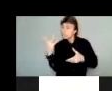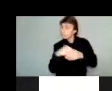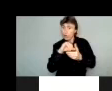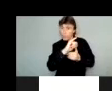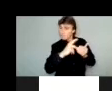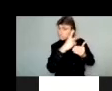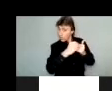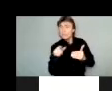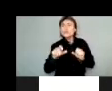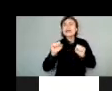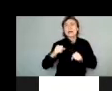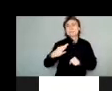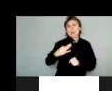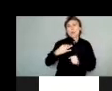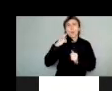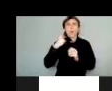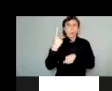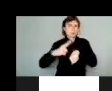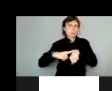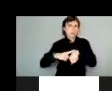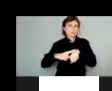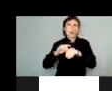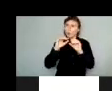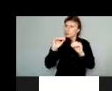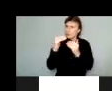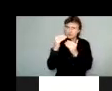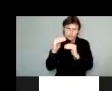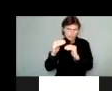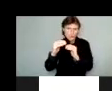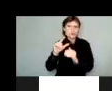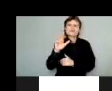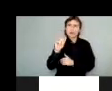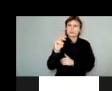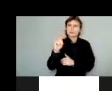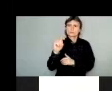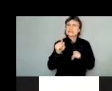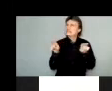unrestricted grant that will follow the same process and criteria that I just discussed.